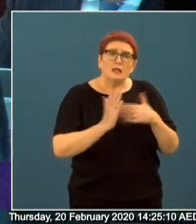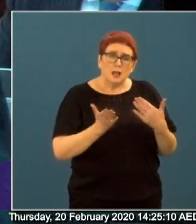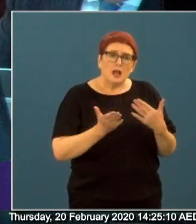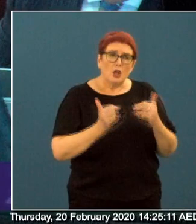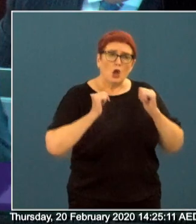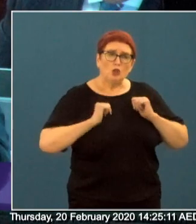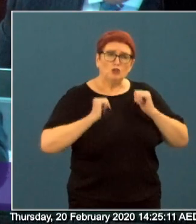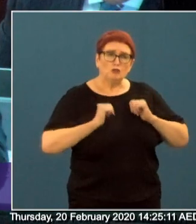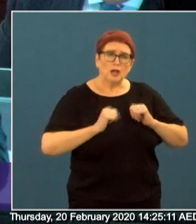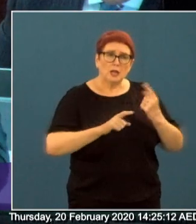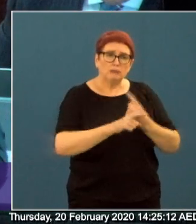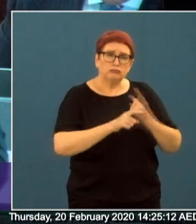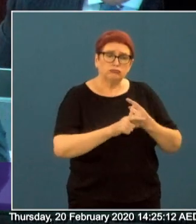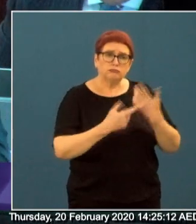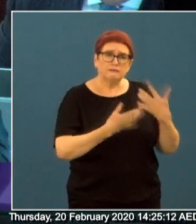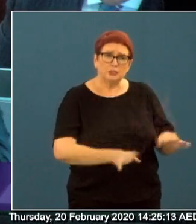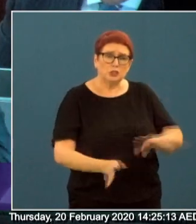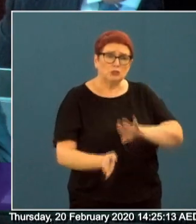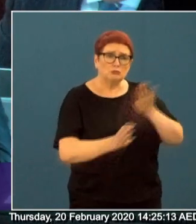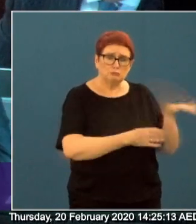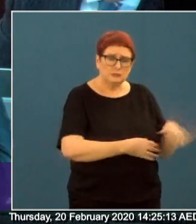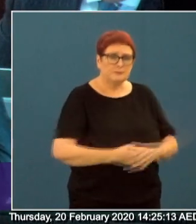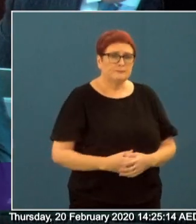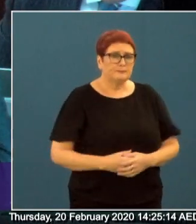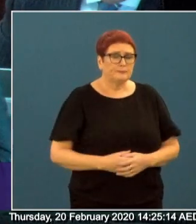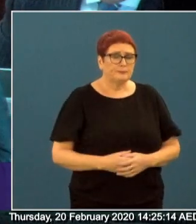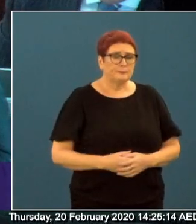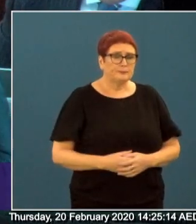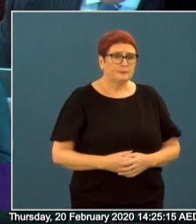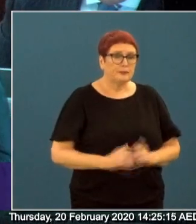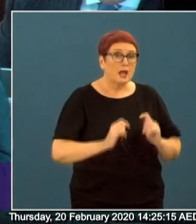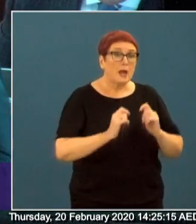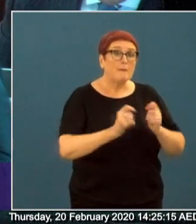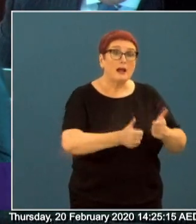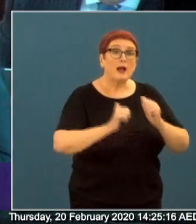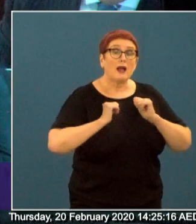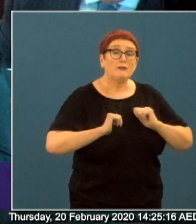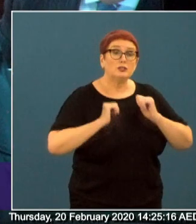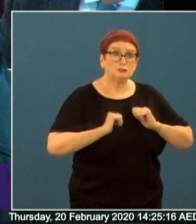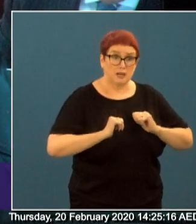But one aspect that comes out of training, which you identify on page at 251,